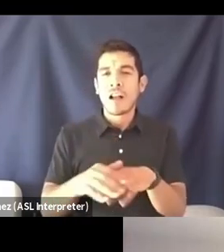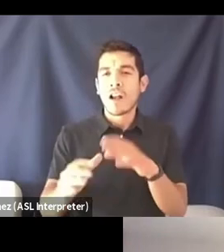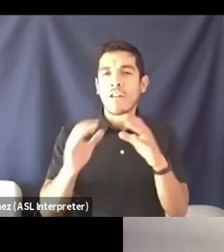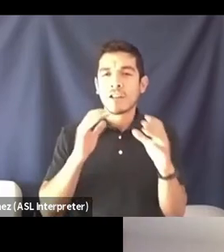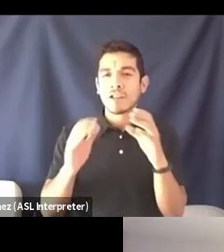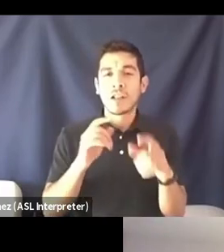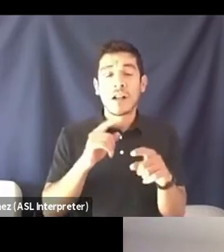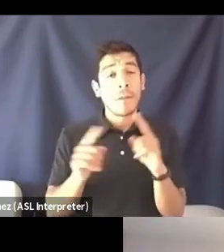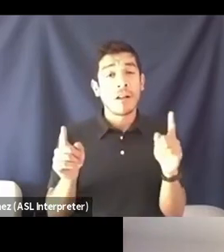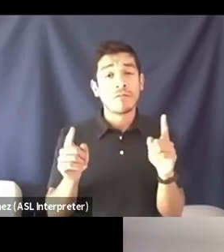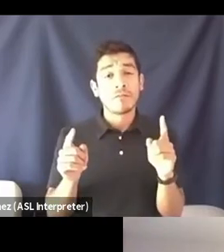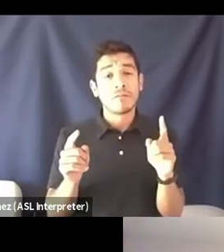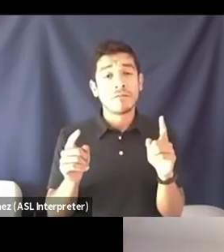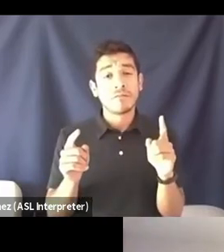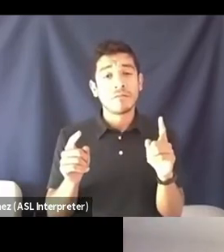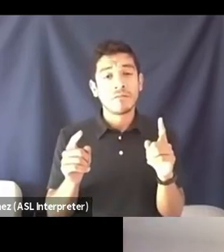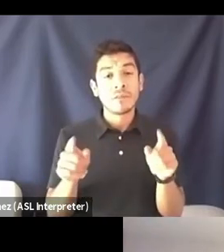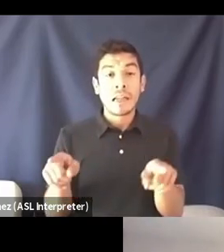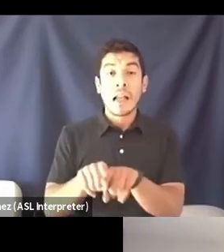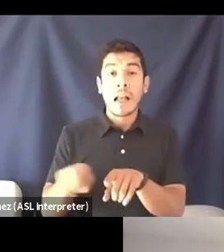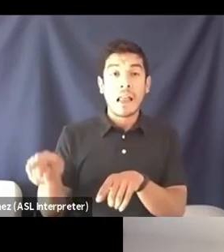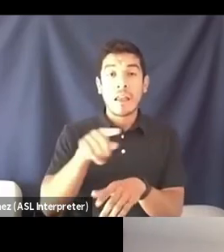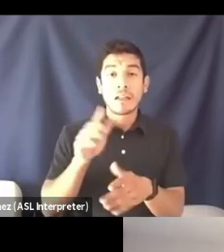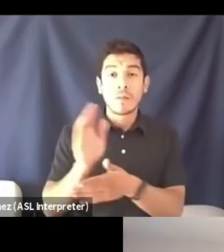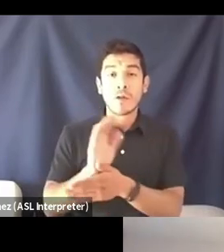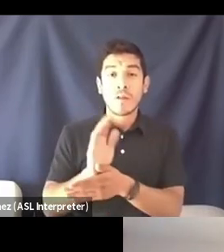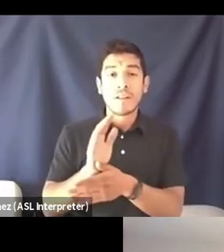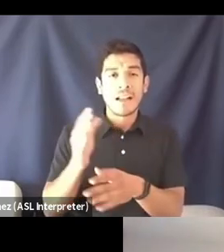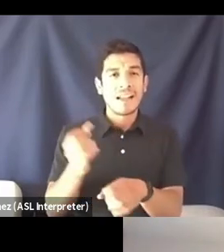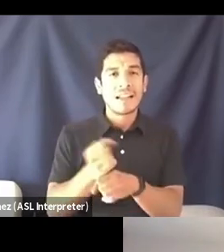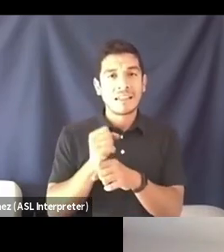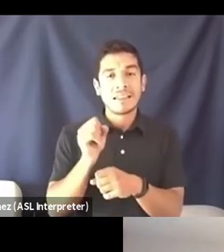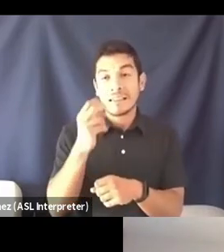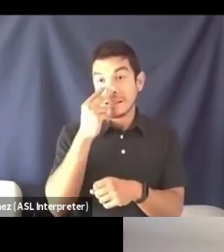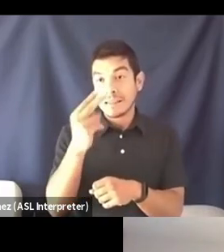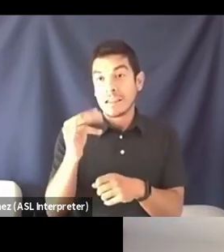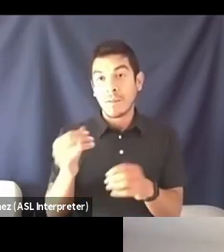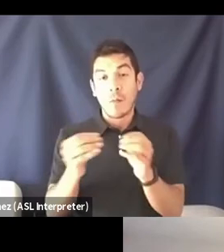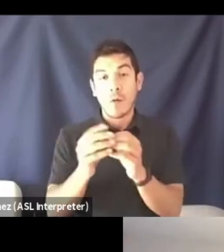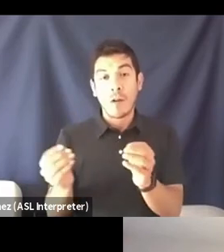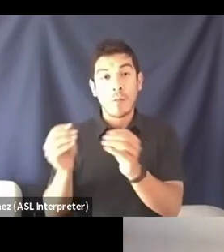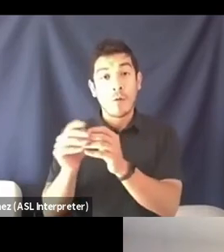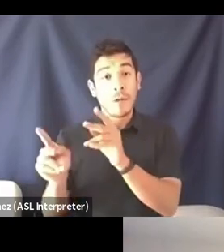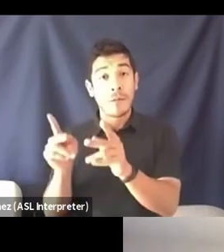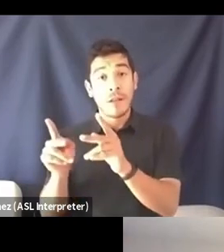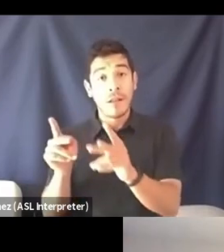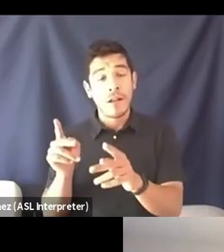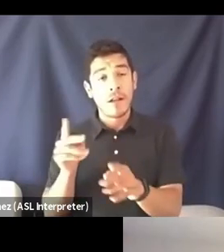But, you know, as this film gets seen by more and more people, particularly people who come